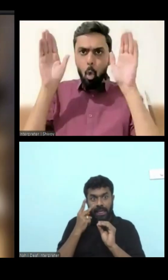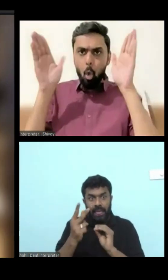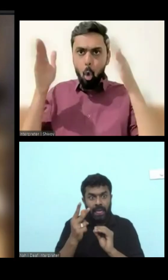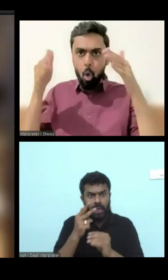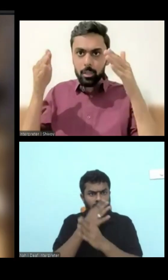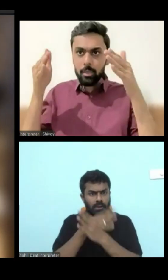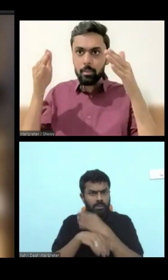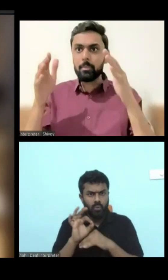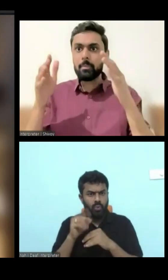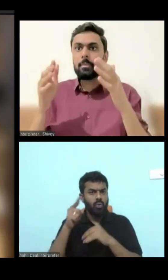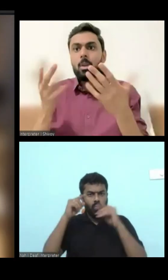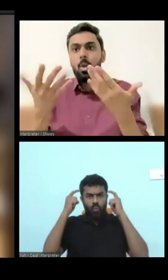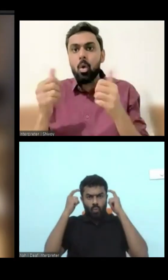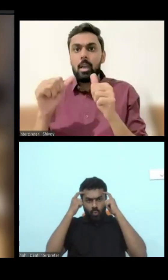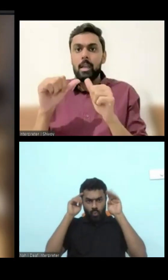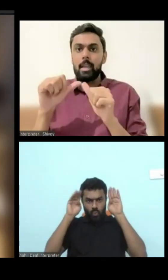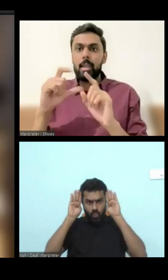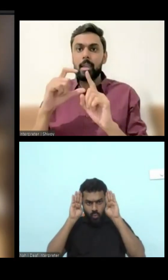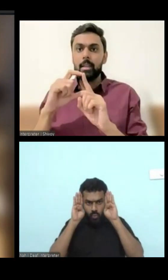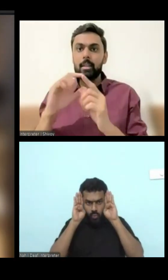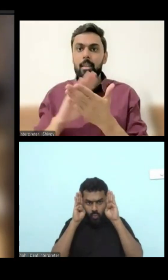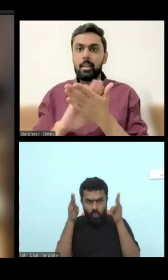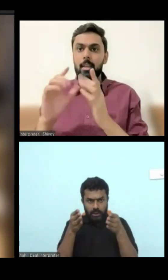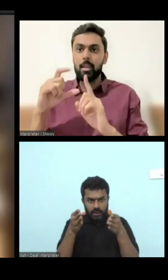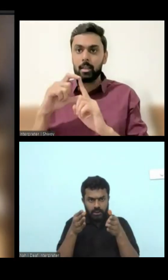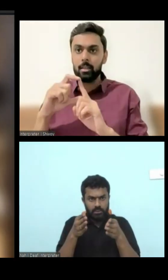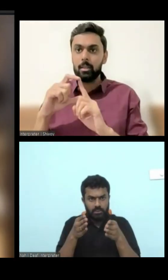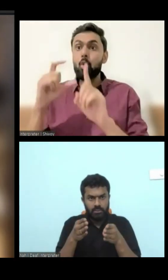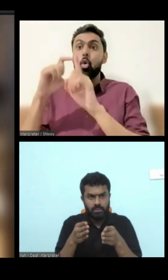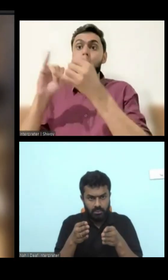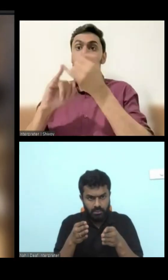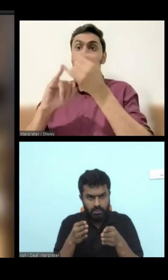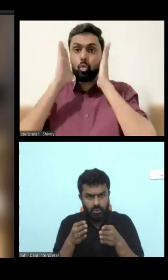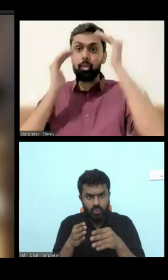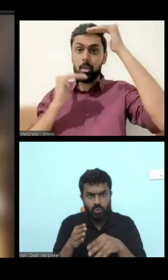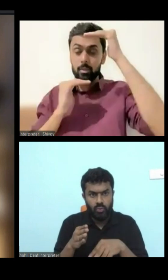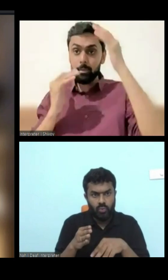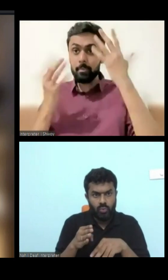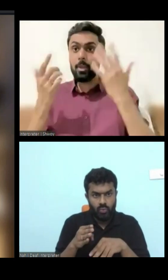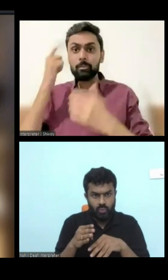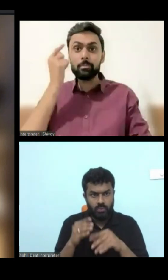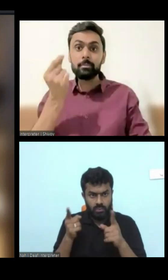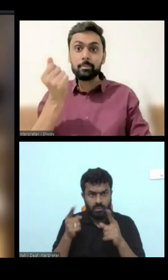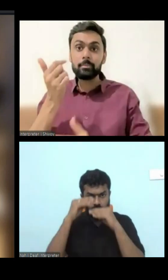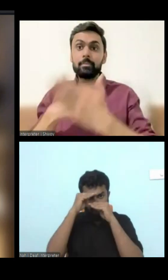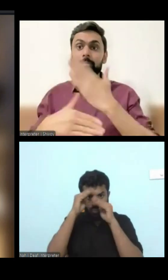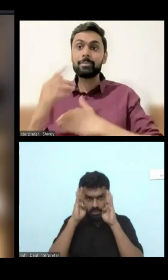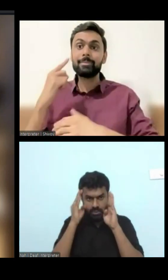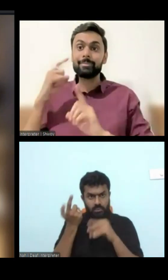dyslexia, Down syndrome, or intellectual disability. So, this is a space which has not been looked into much.